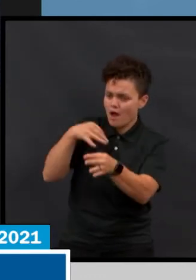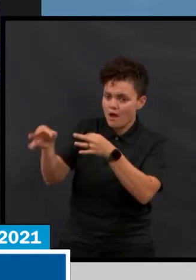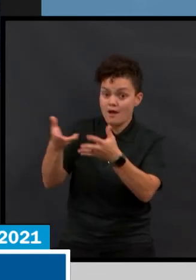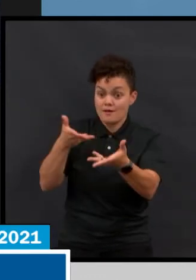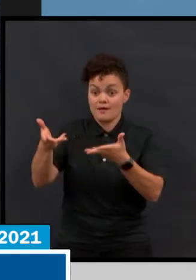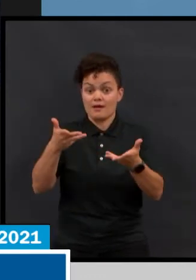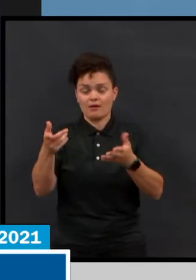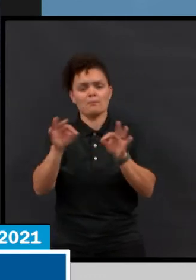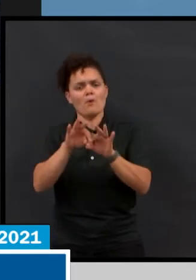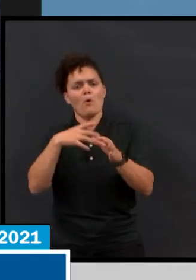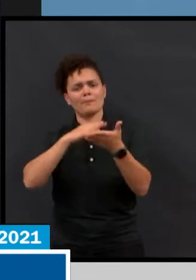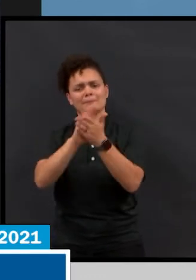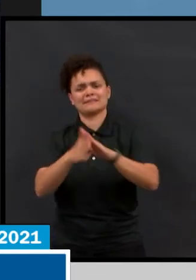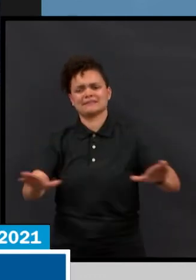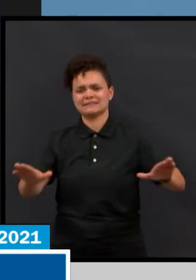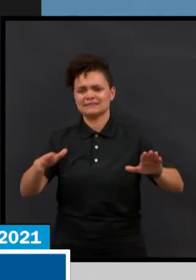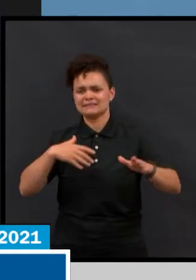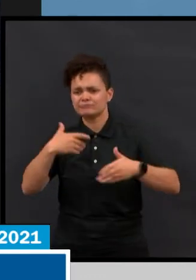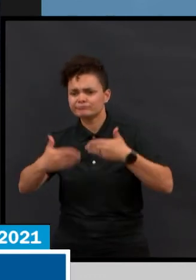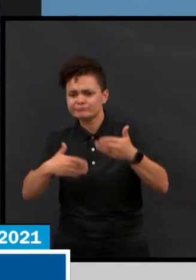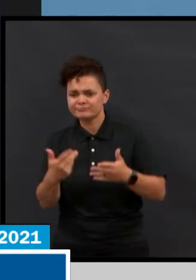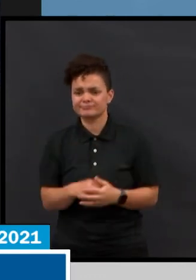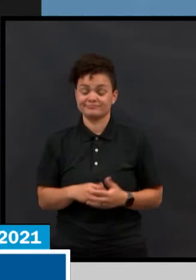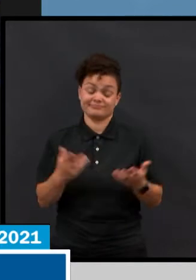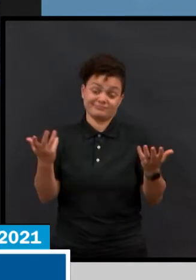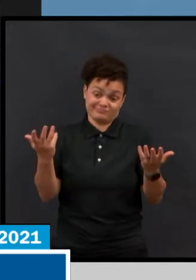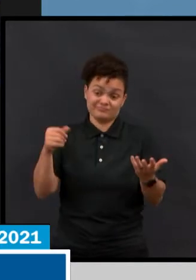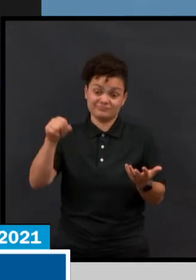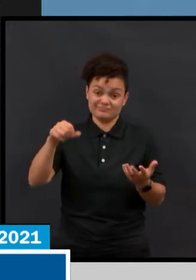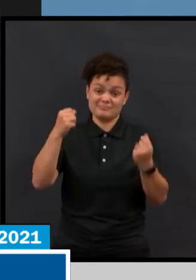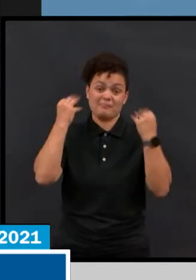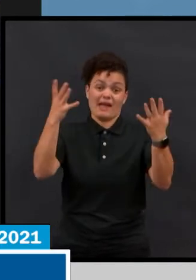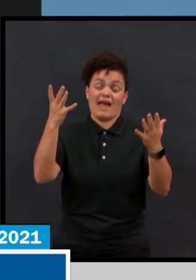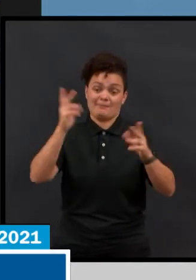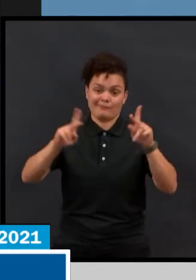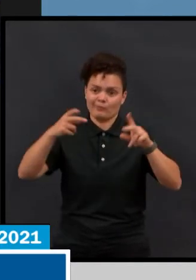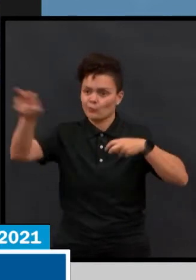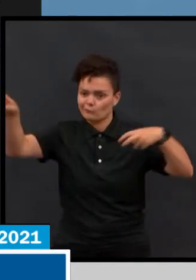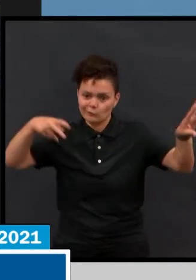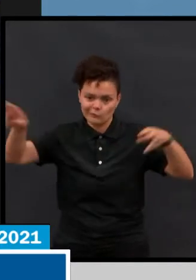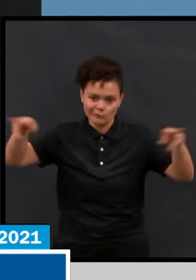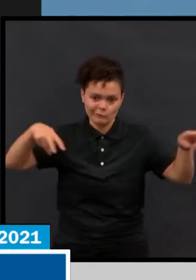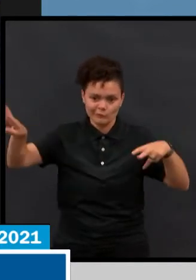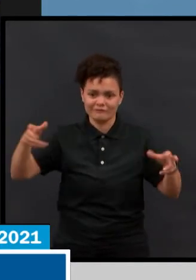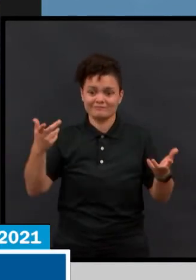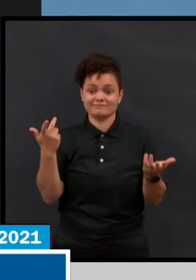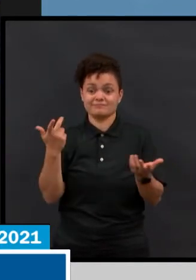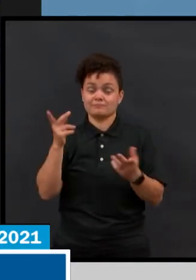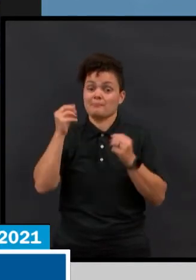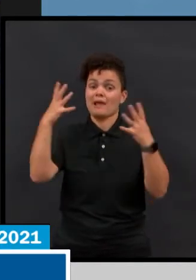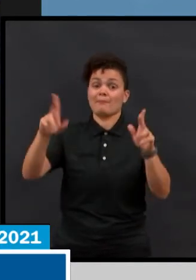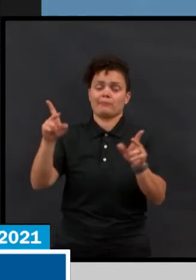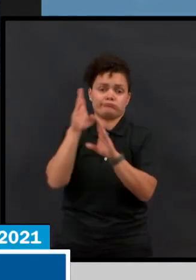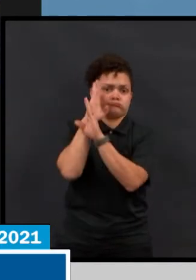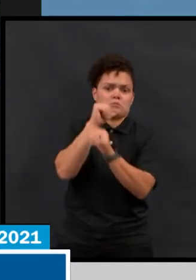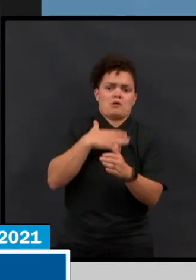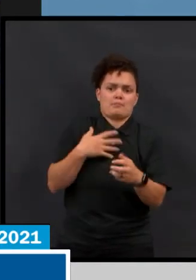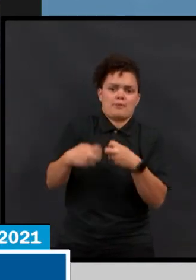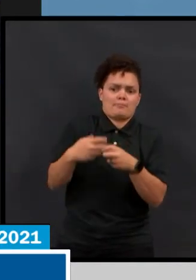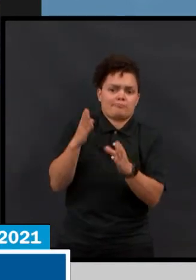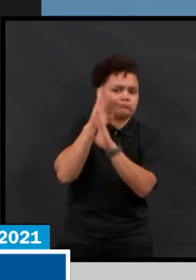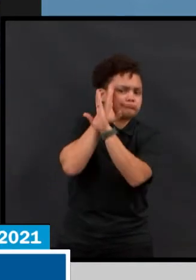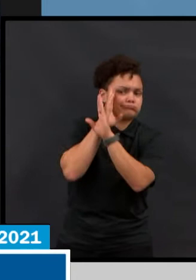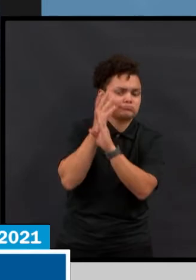a lot of people hunkered down but you know these families started to trickle back my my support